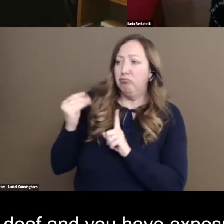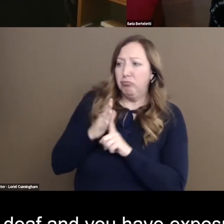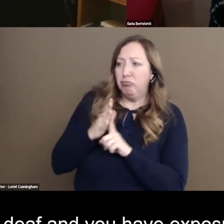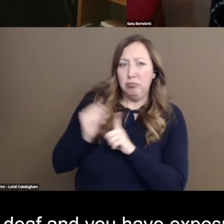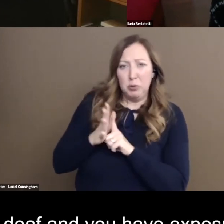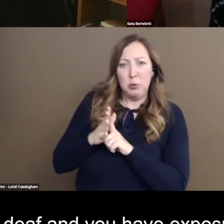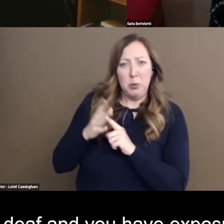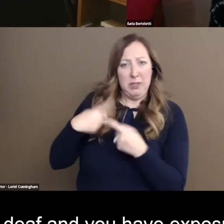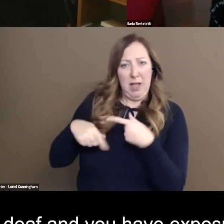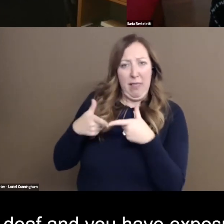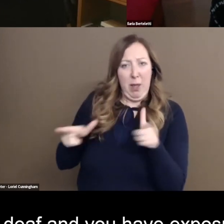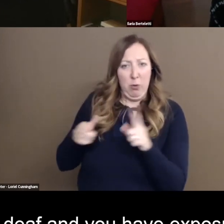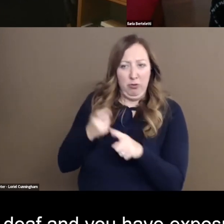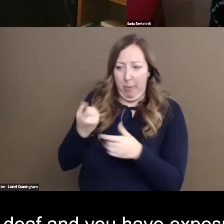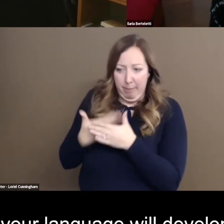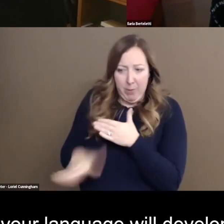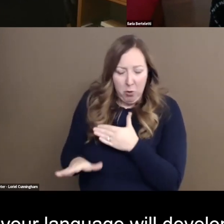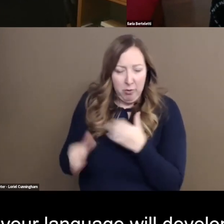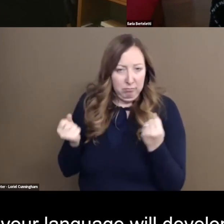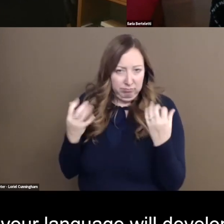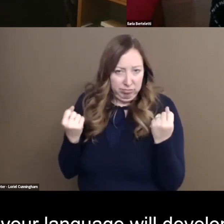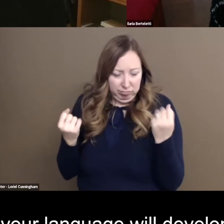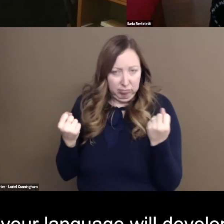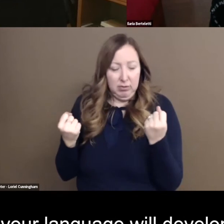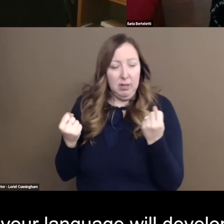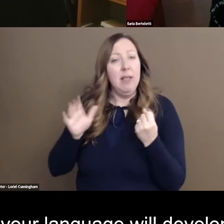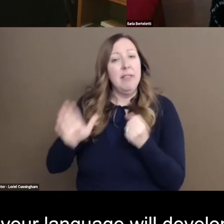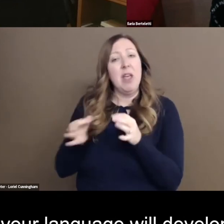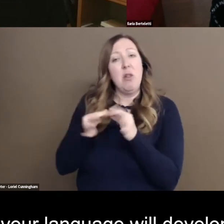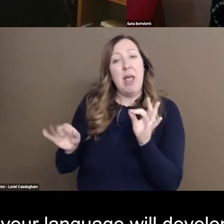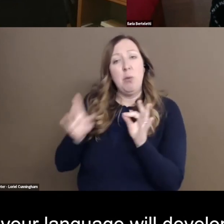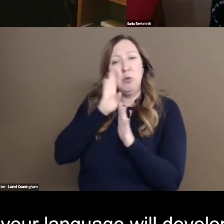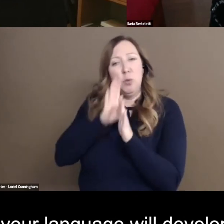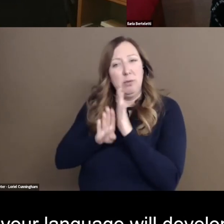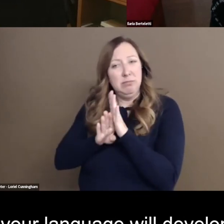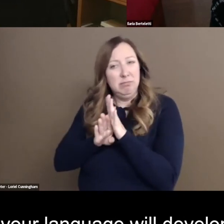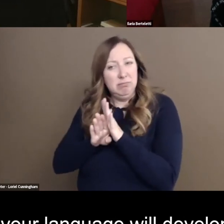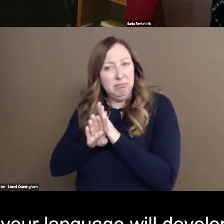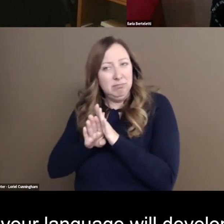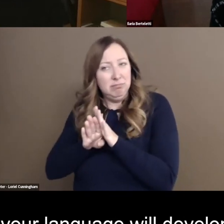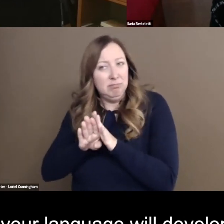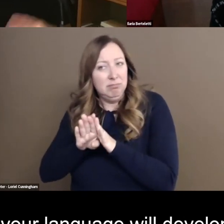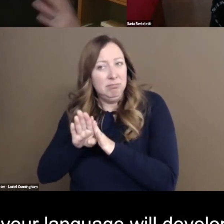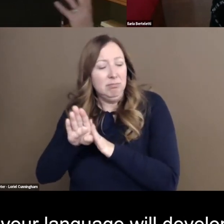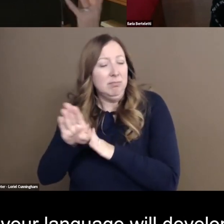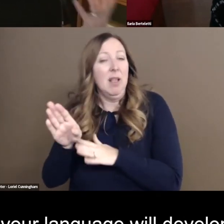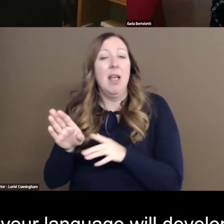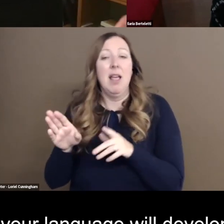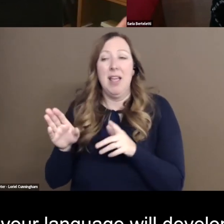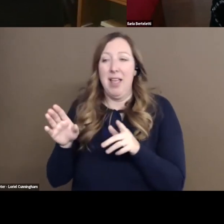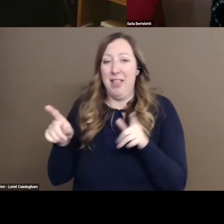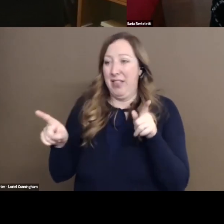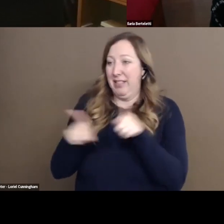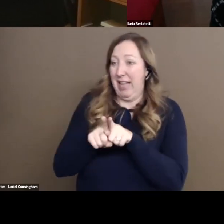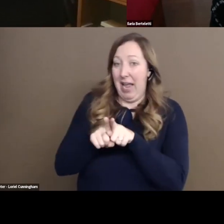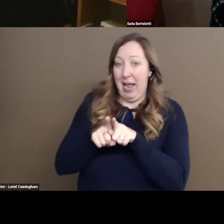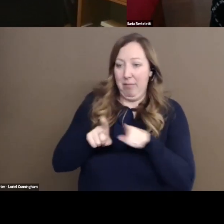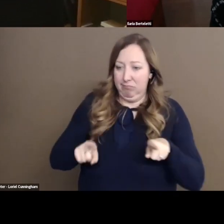language will develop at the same rate as